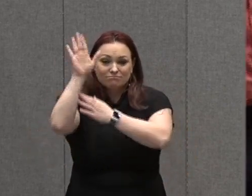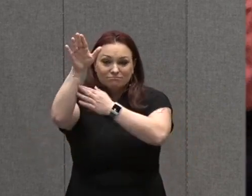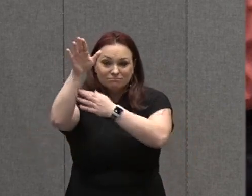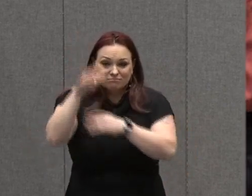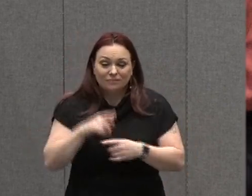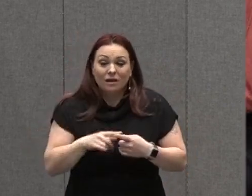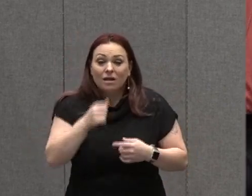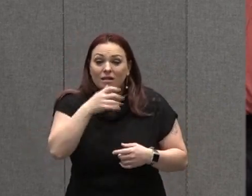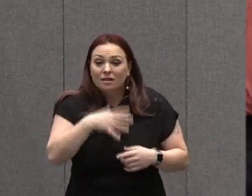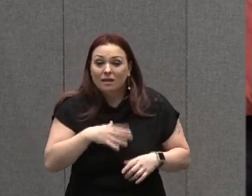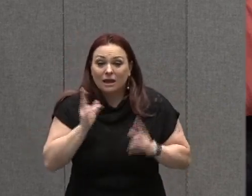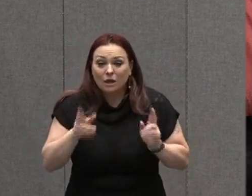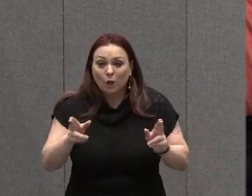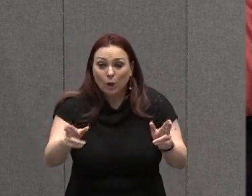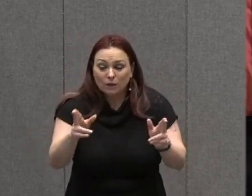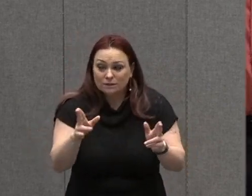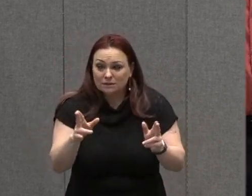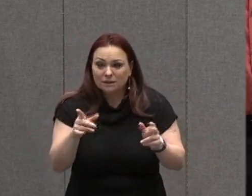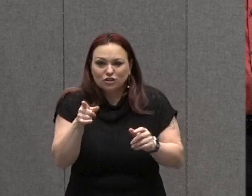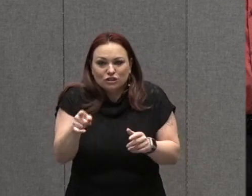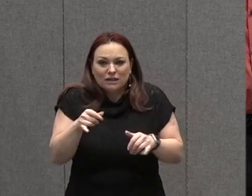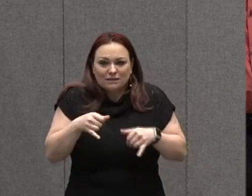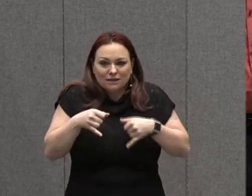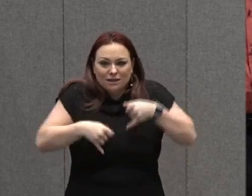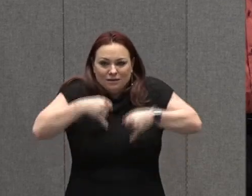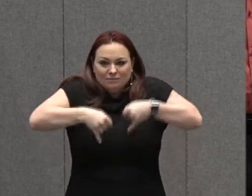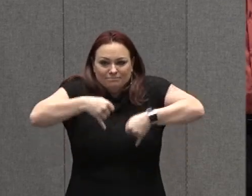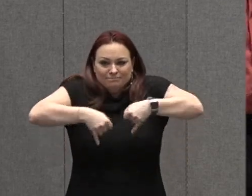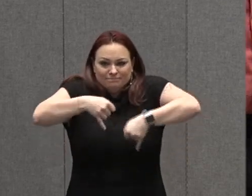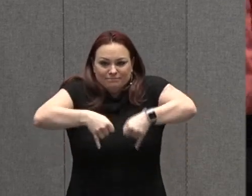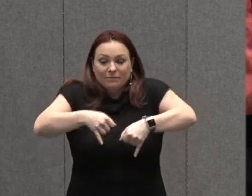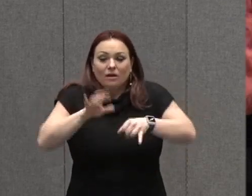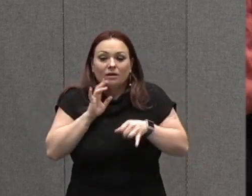A lady hurries by us. She is wearing high heels. The lady's high heels go